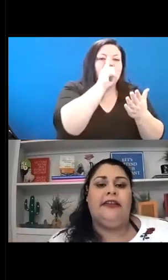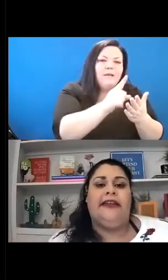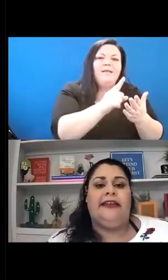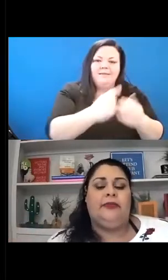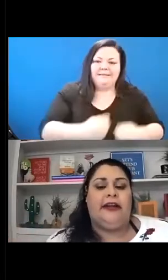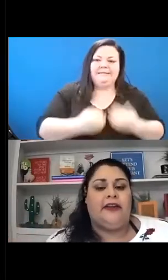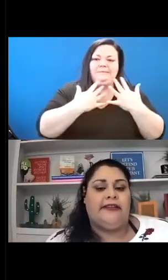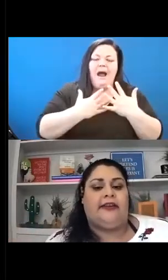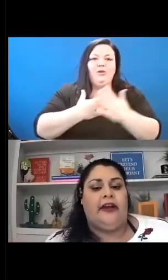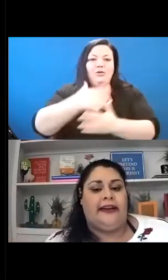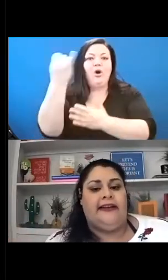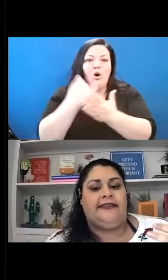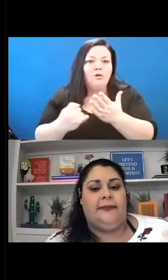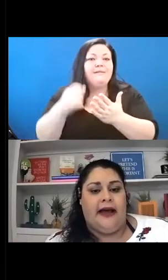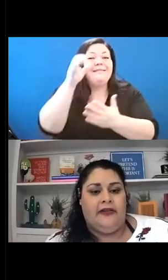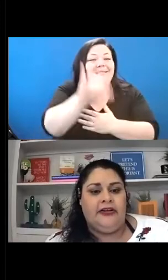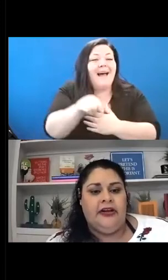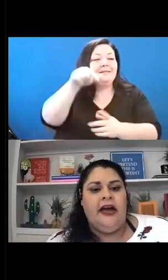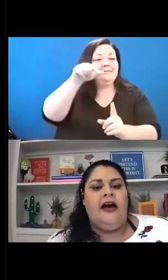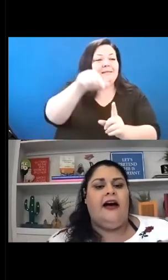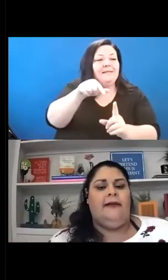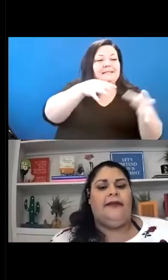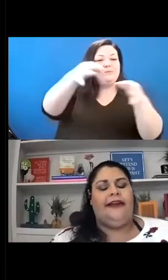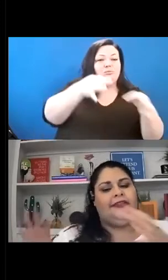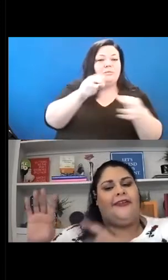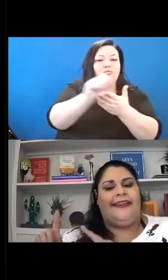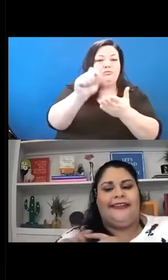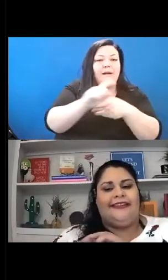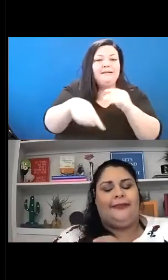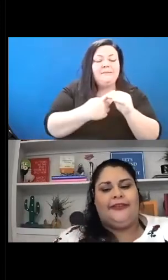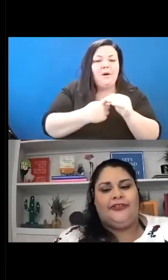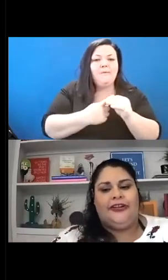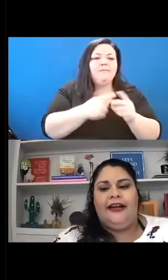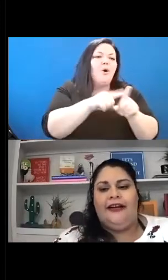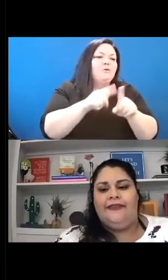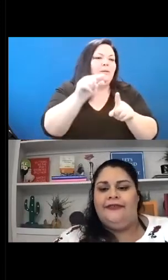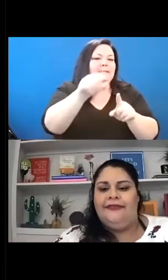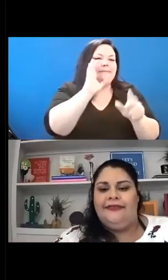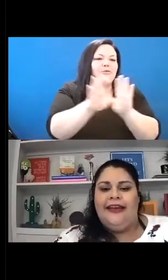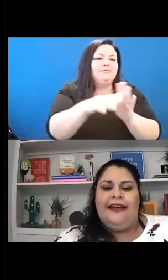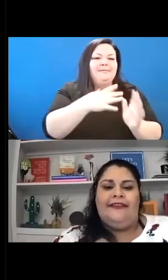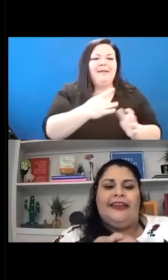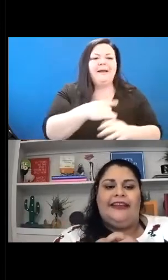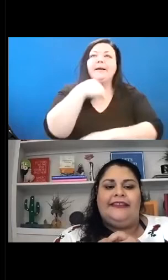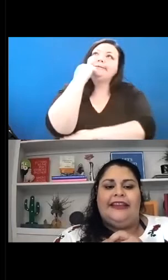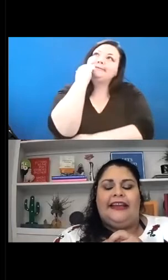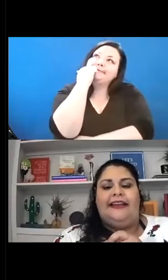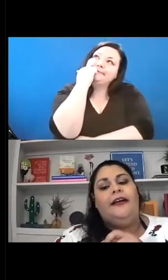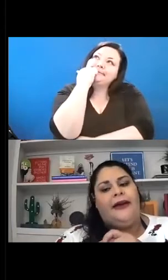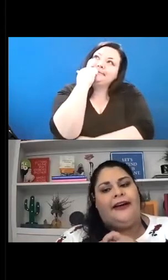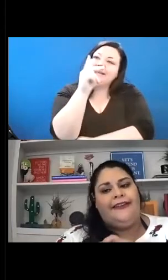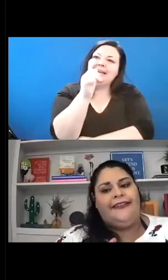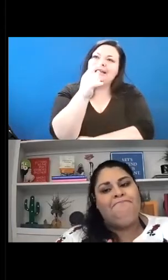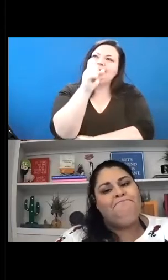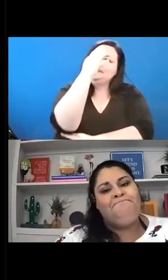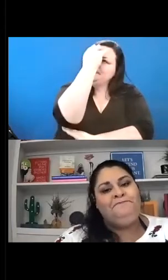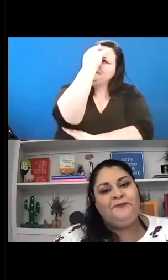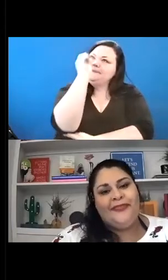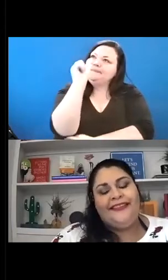what a classic writing is about um it also i like this little picture of of keats thinking about the